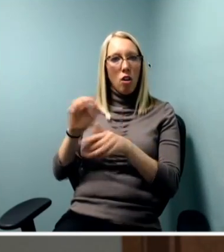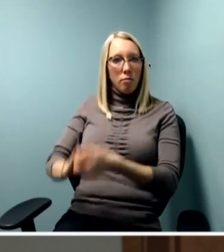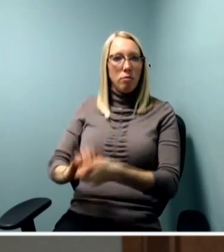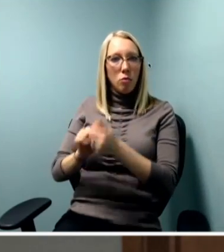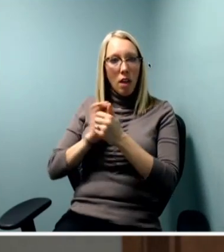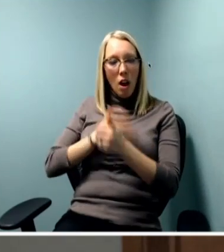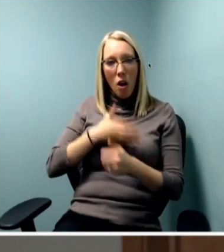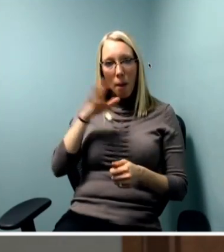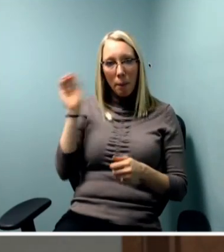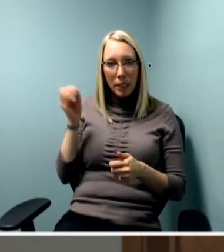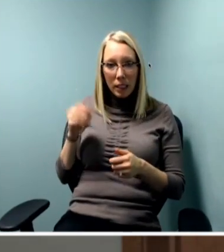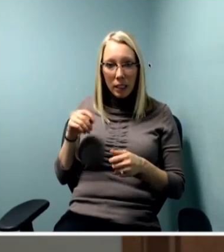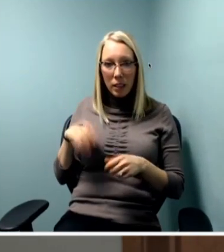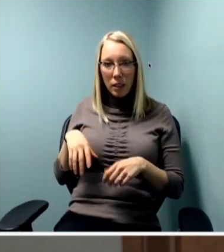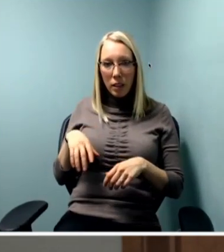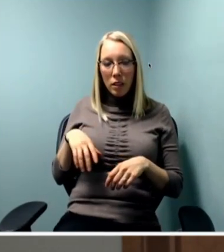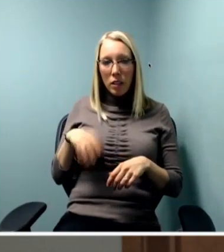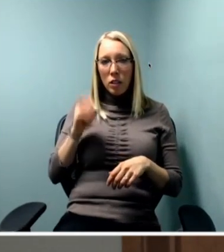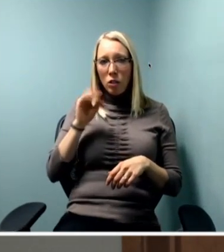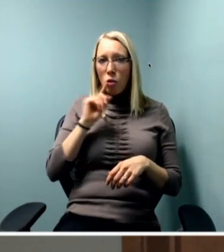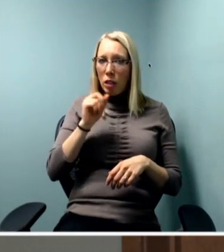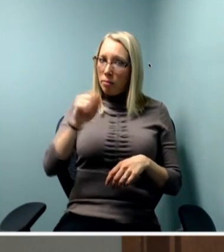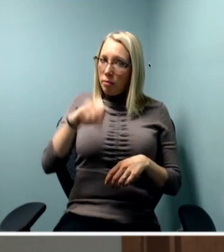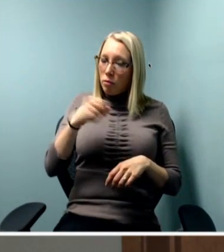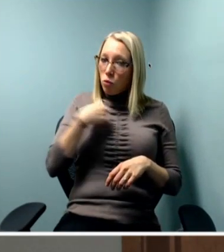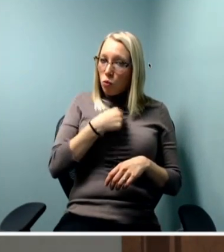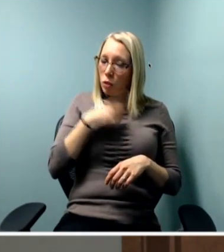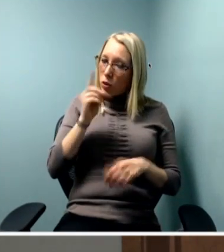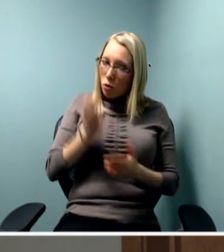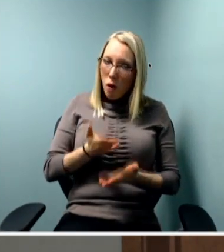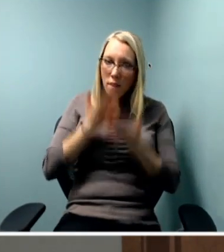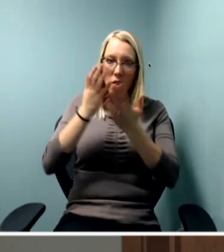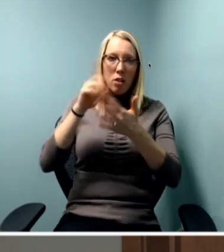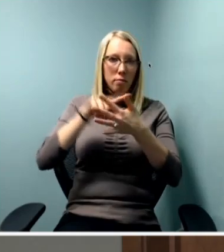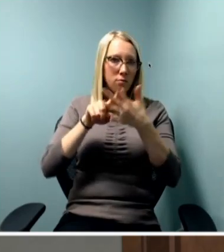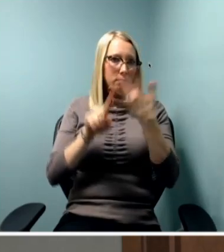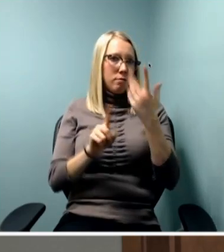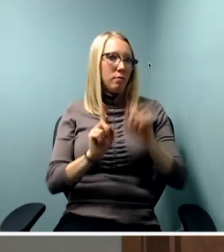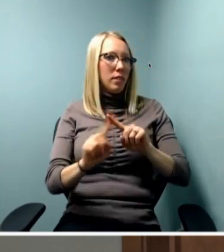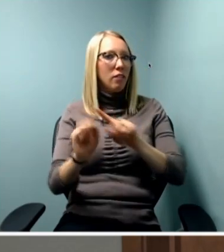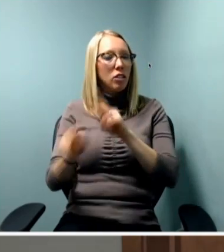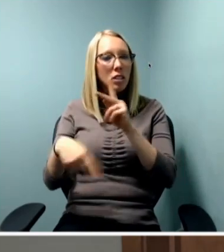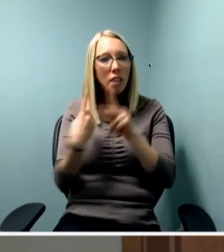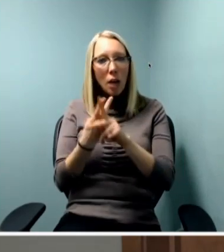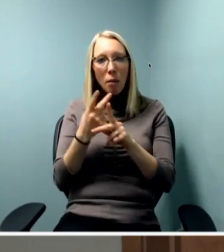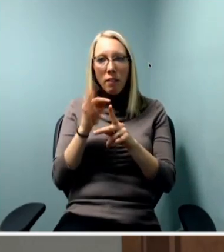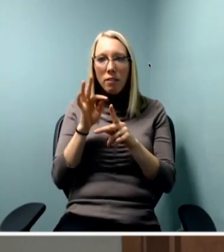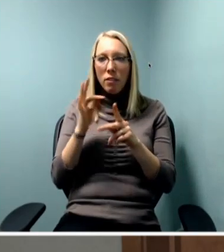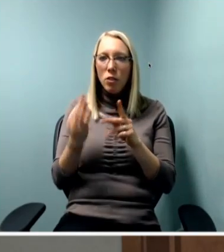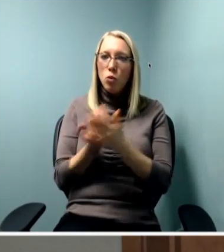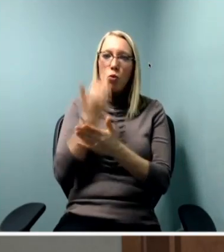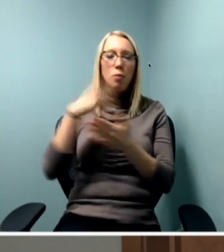We really offer, you know, a whole palette of movement color that didn't exist before.